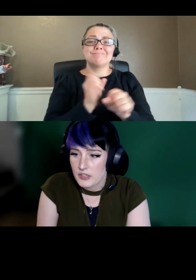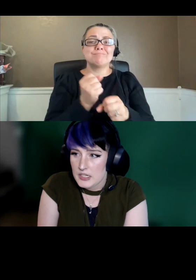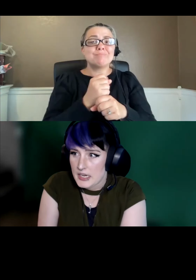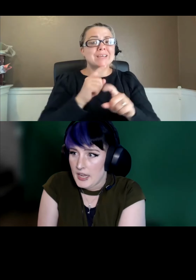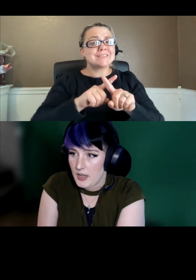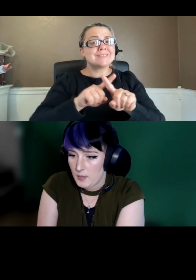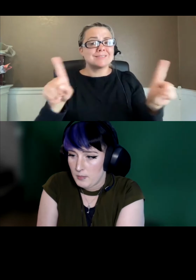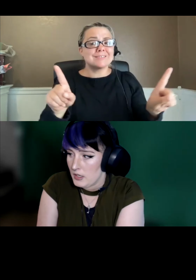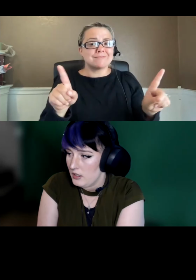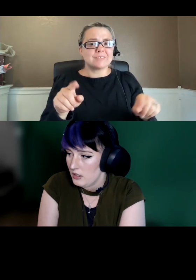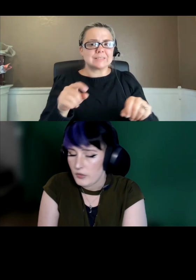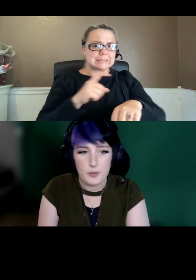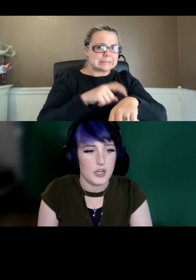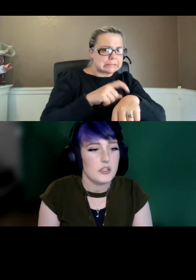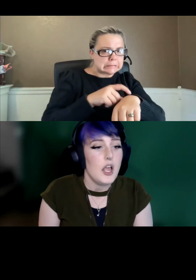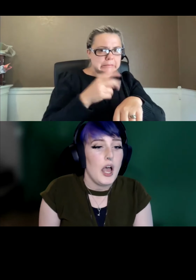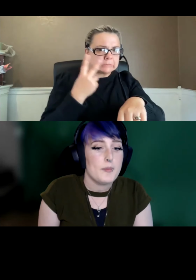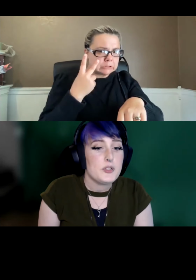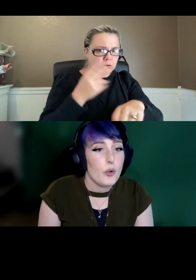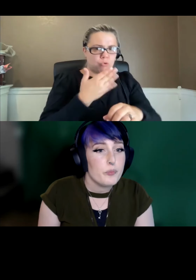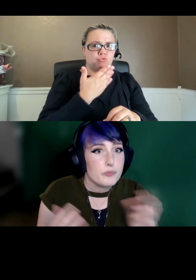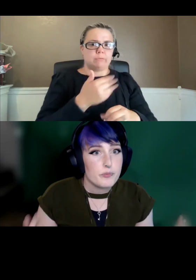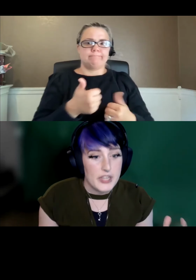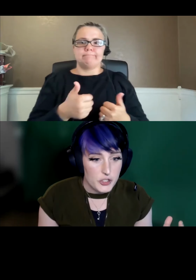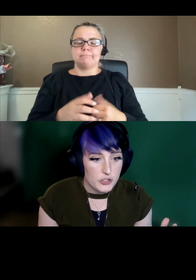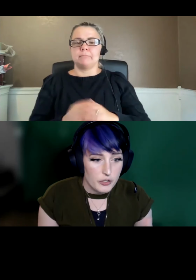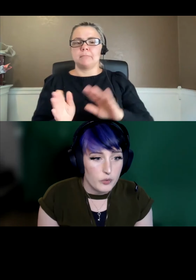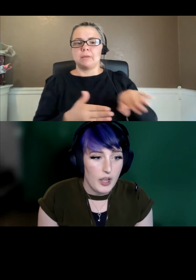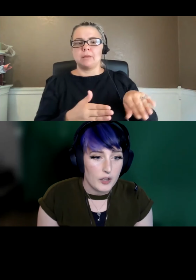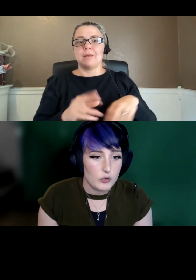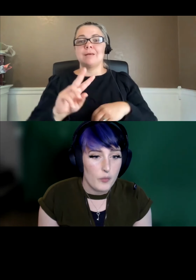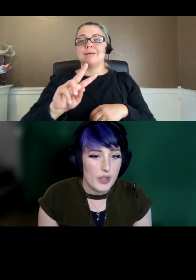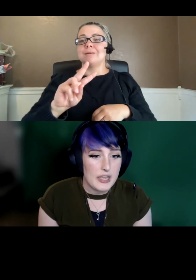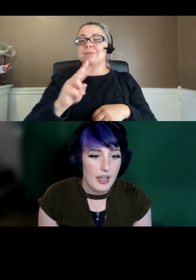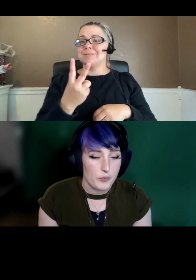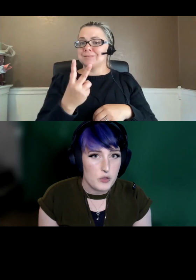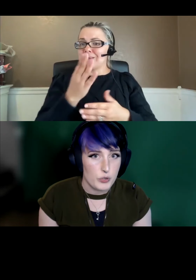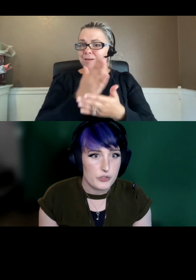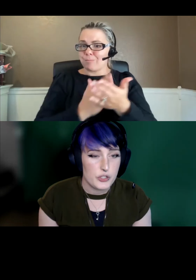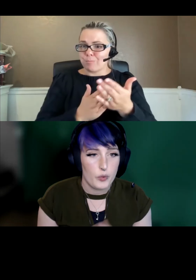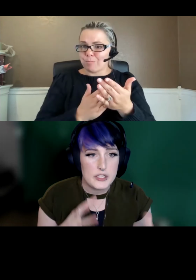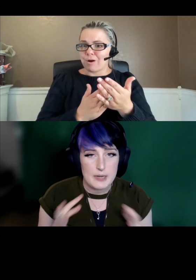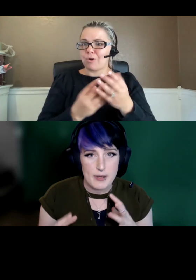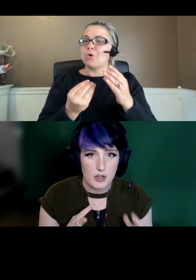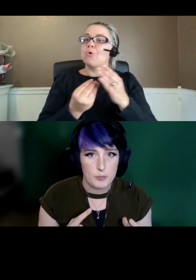doing on time. Okay we're good. So section two: growing healthy roots. So we're gonna talk about a